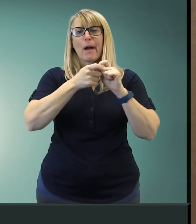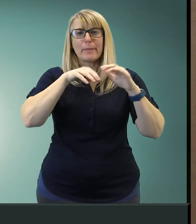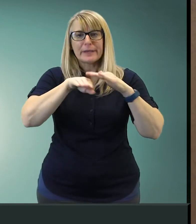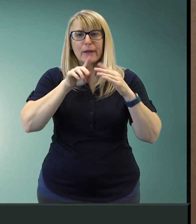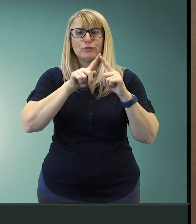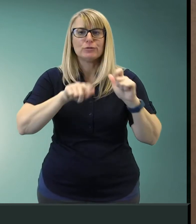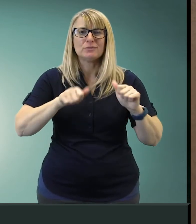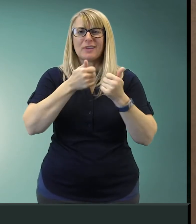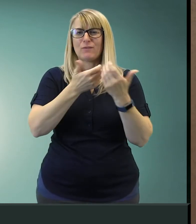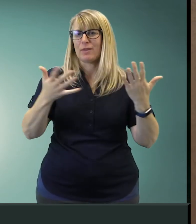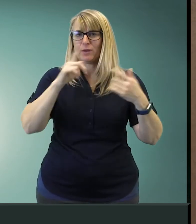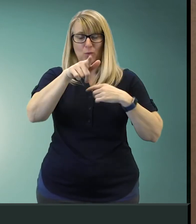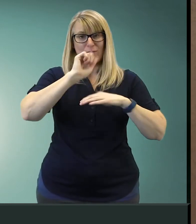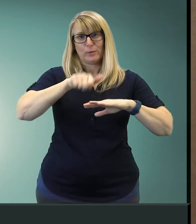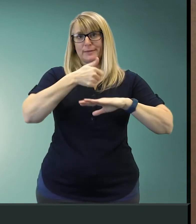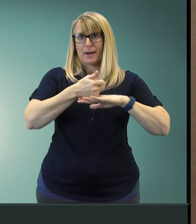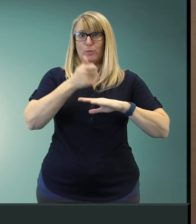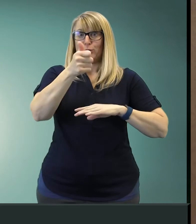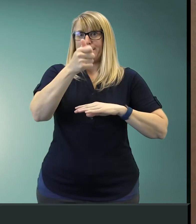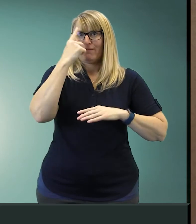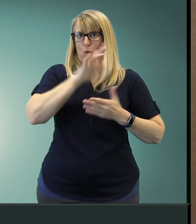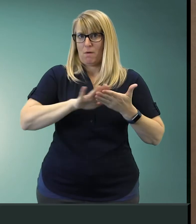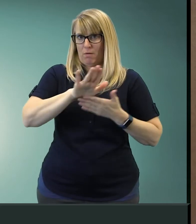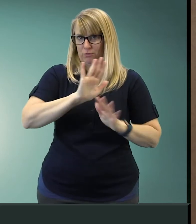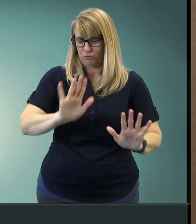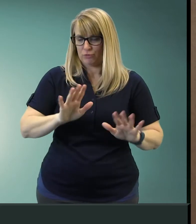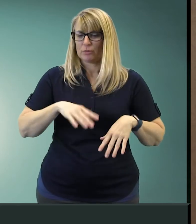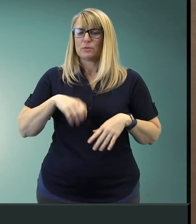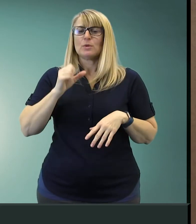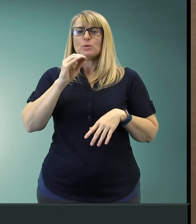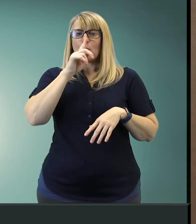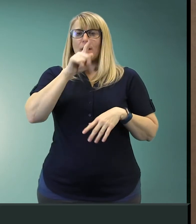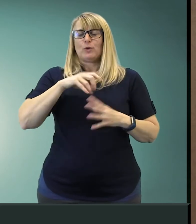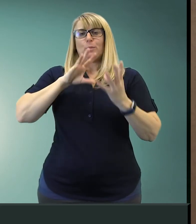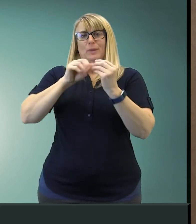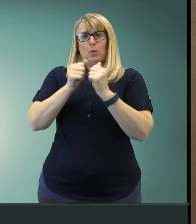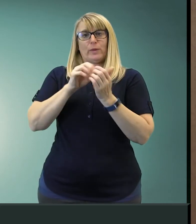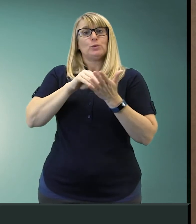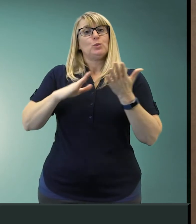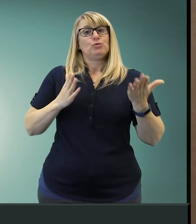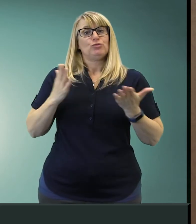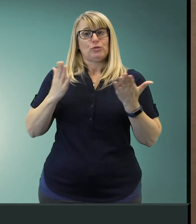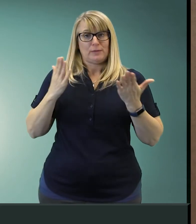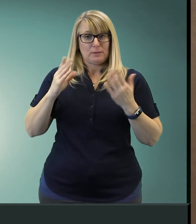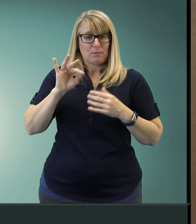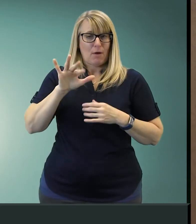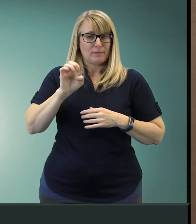the accommodations, but you have to go and set those up, you have to go and meet with the student services.